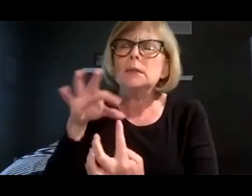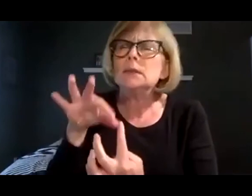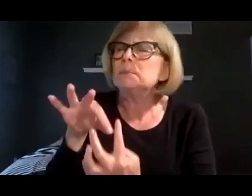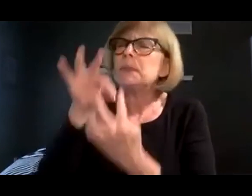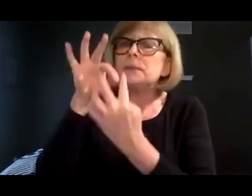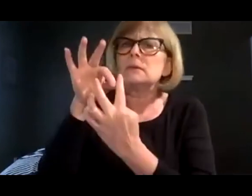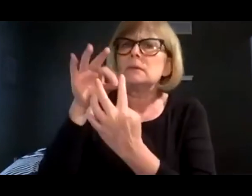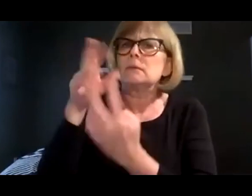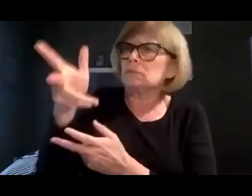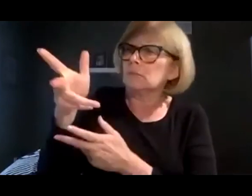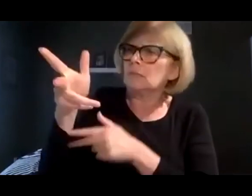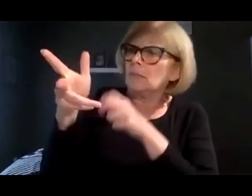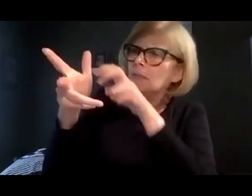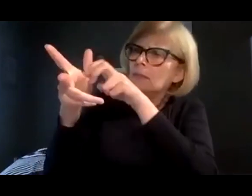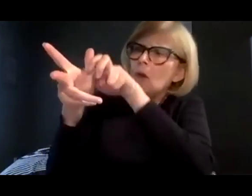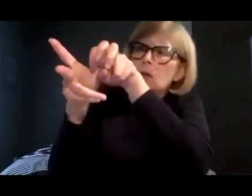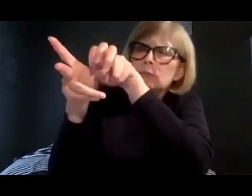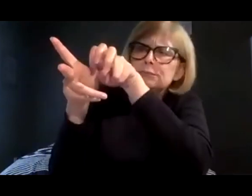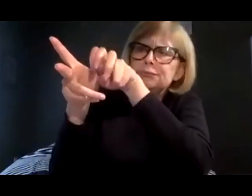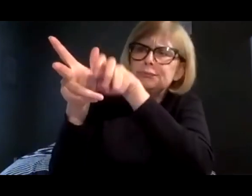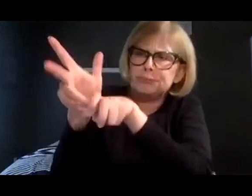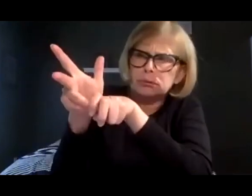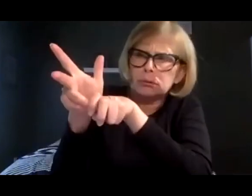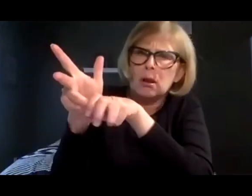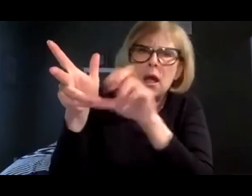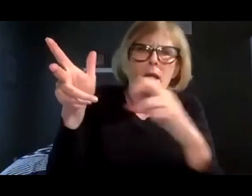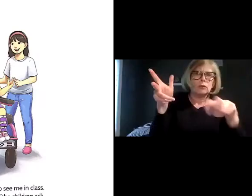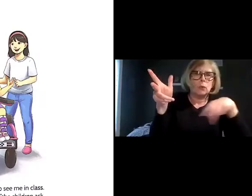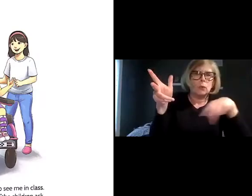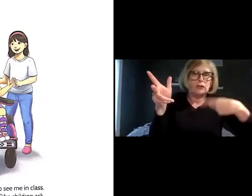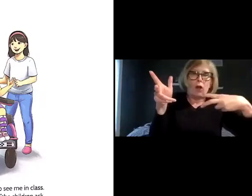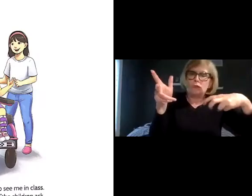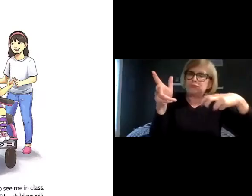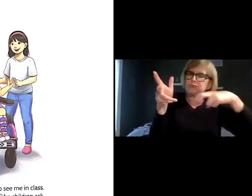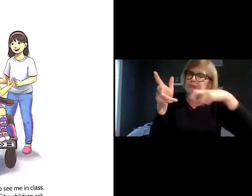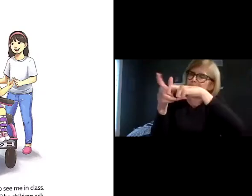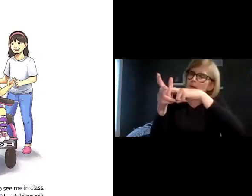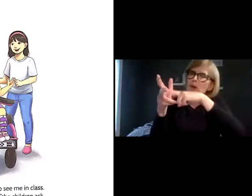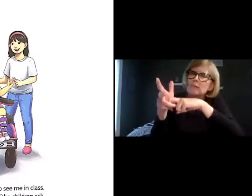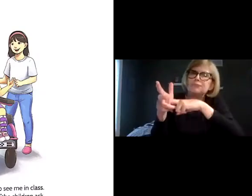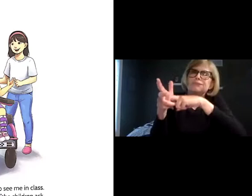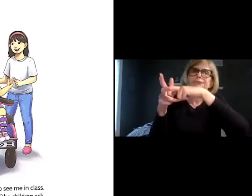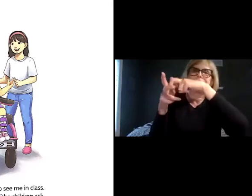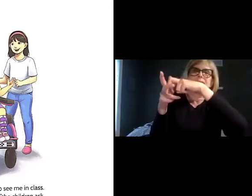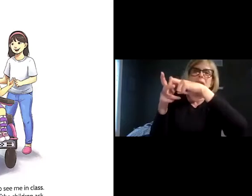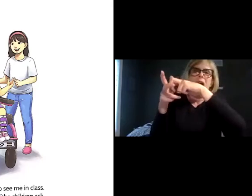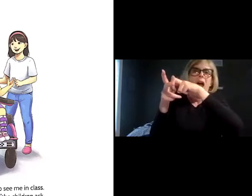but first, "What bow should you wear?" my mother will fuss